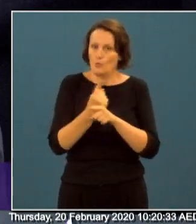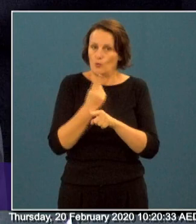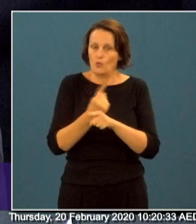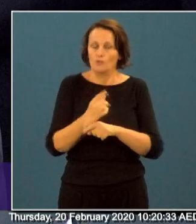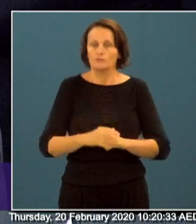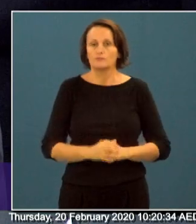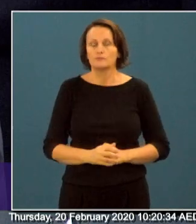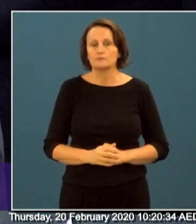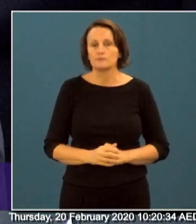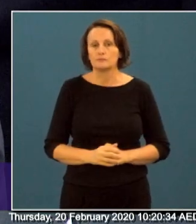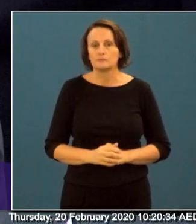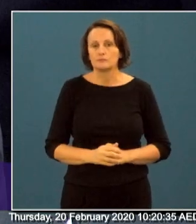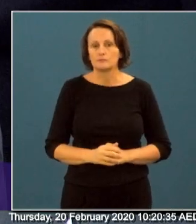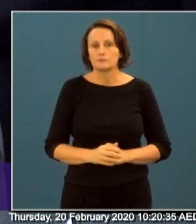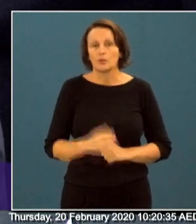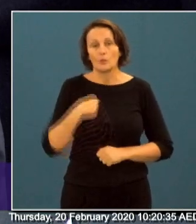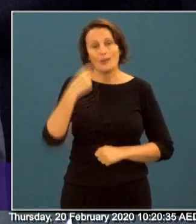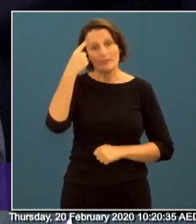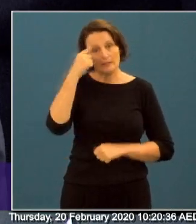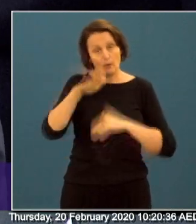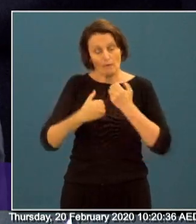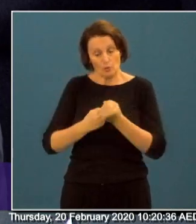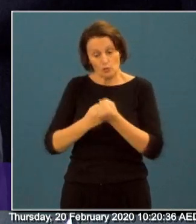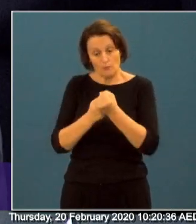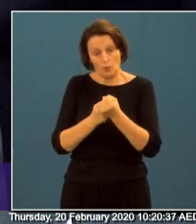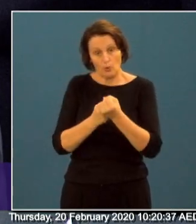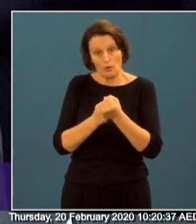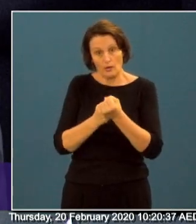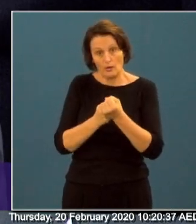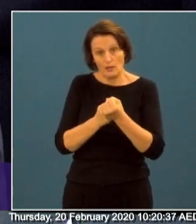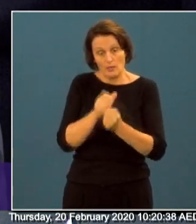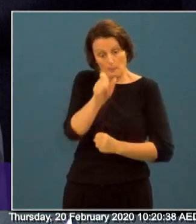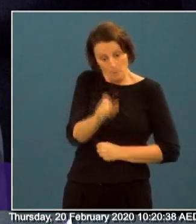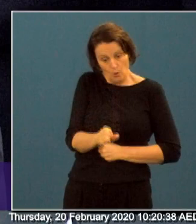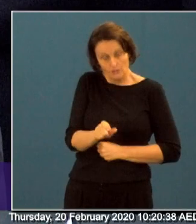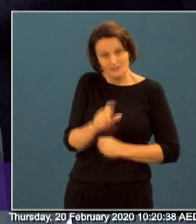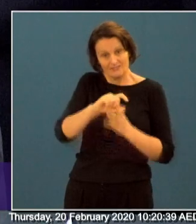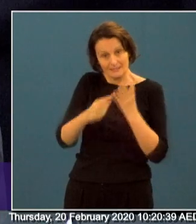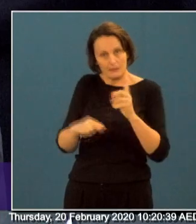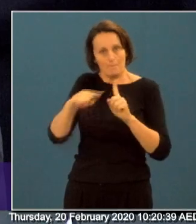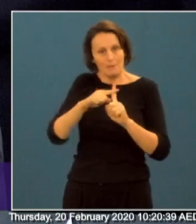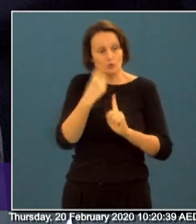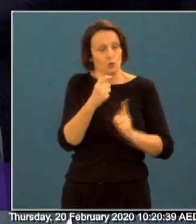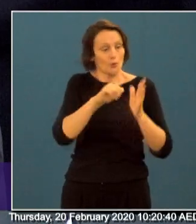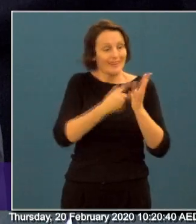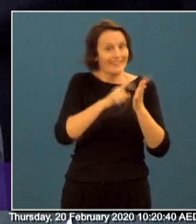very carefully about support for the carers. Our own study of people with chronic illness indicated to us just